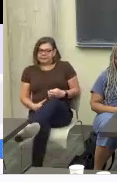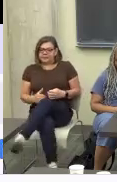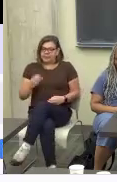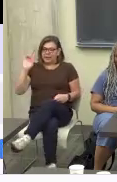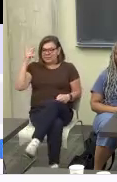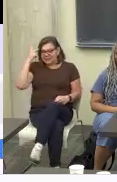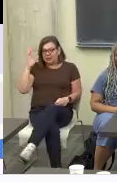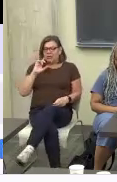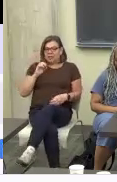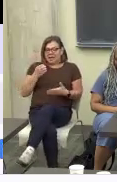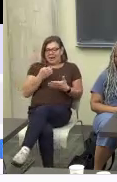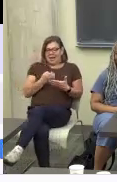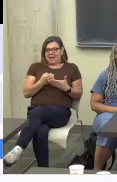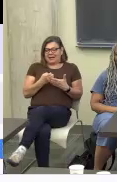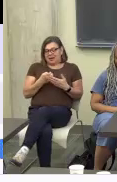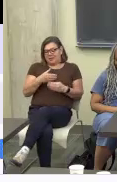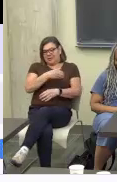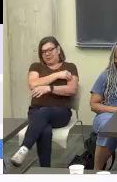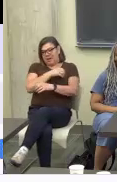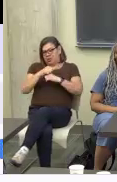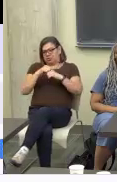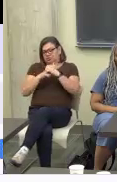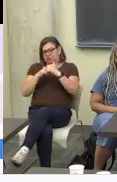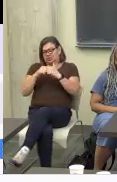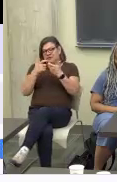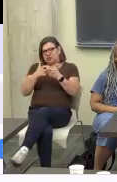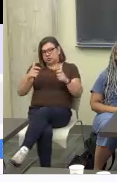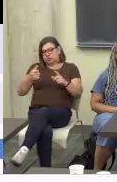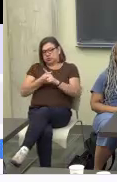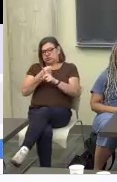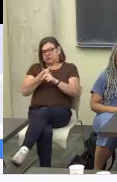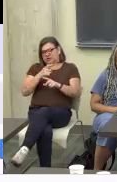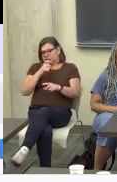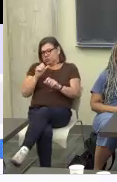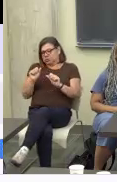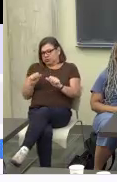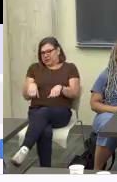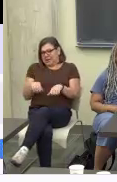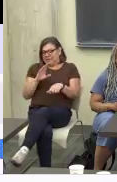and economic power structures have a huge impact on who gets to even be considered